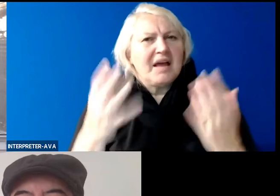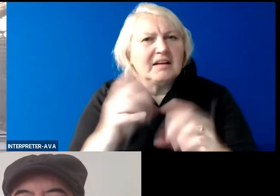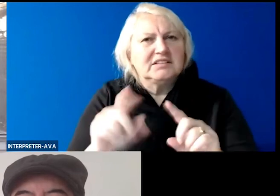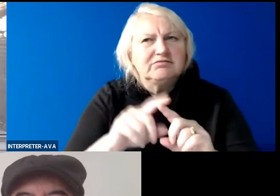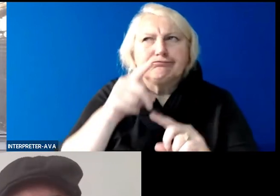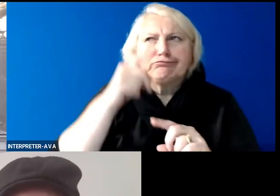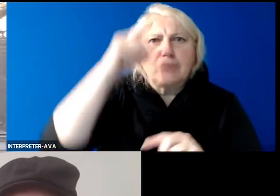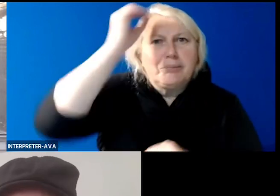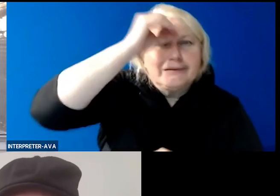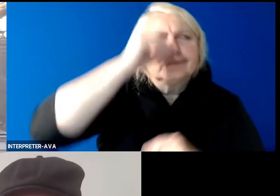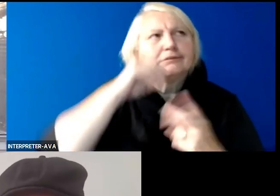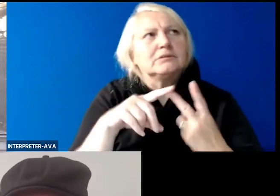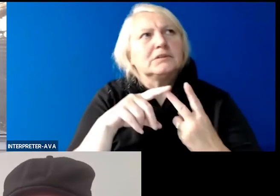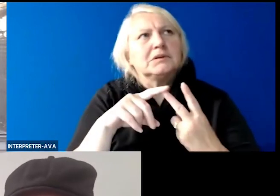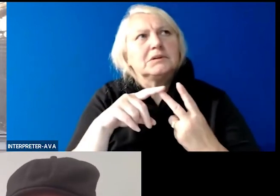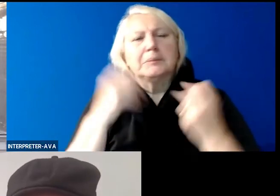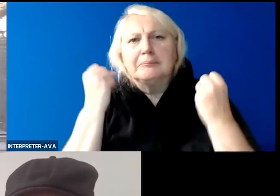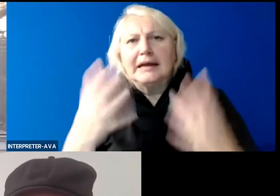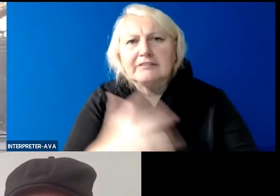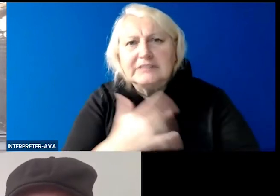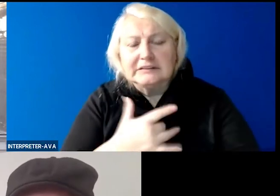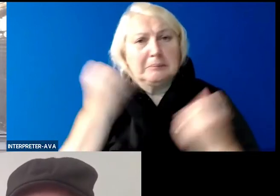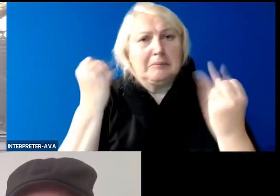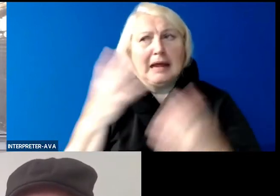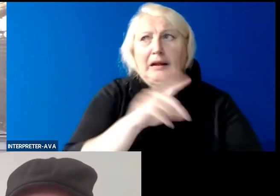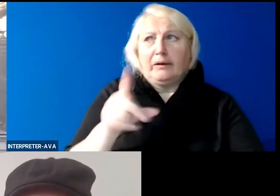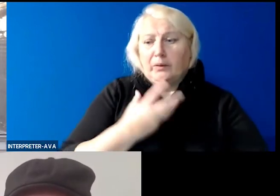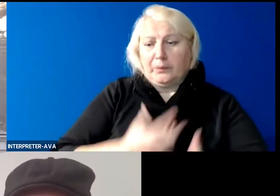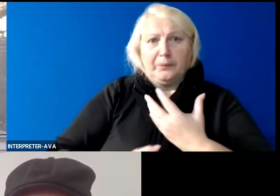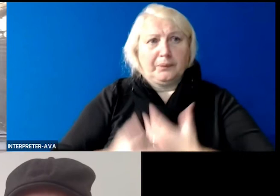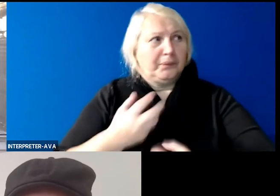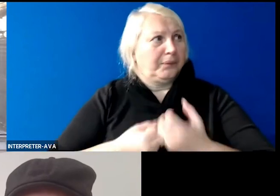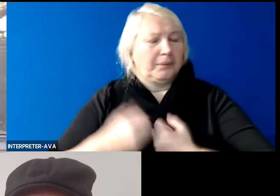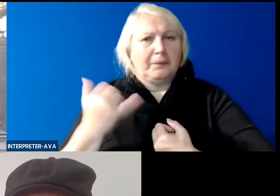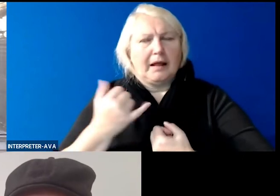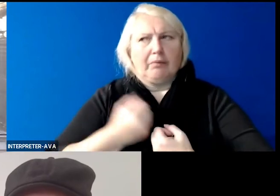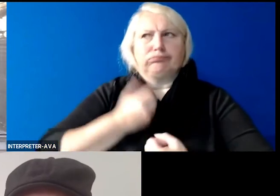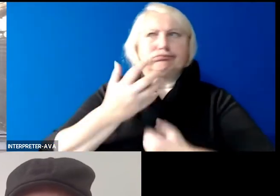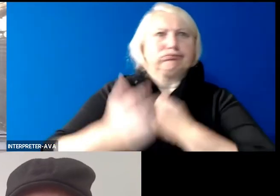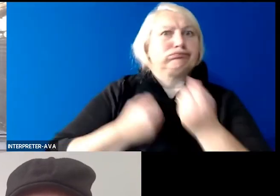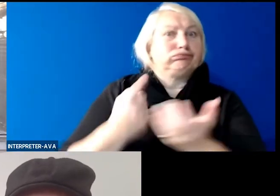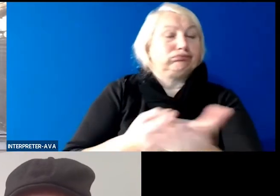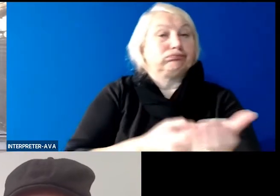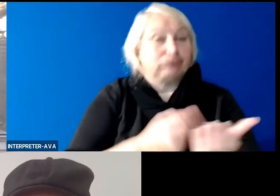that have been percolating over all of this time. Again, the centralizing theme